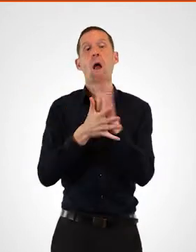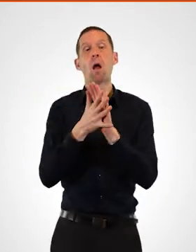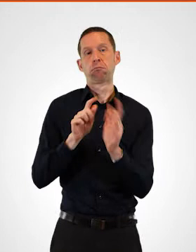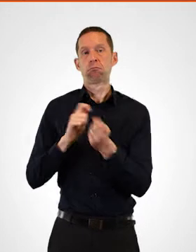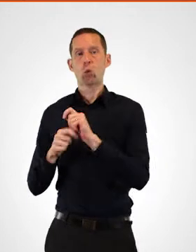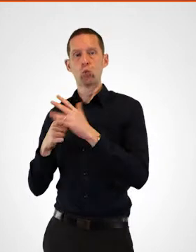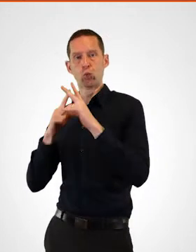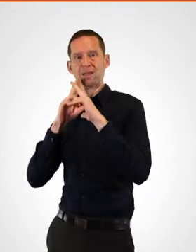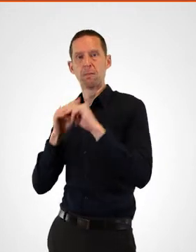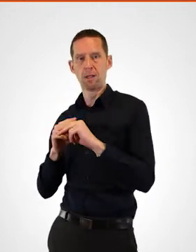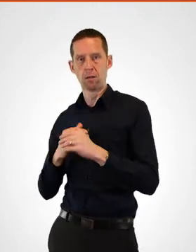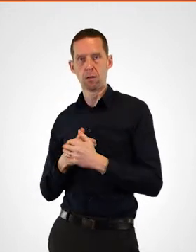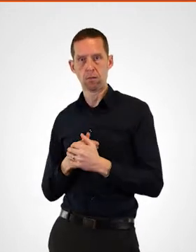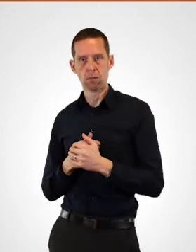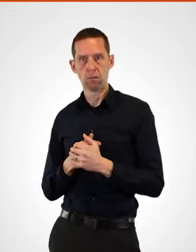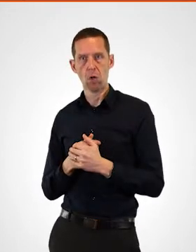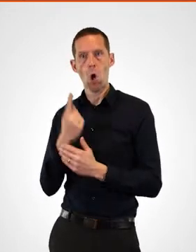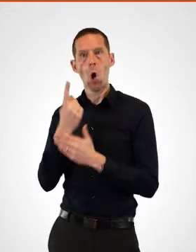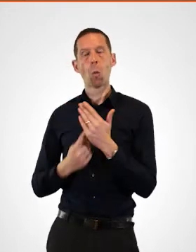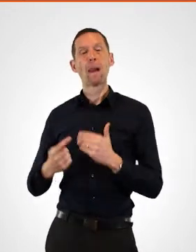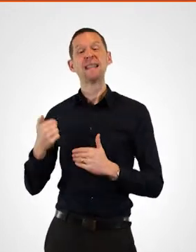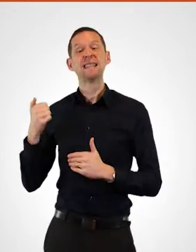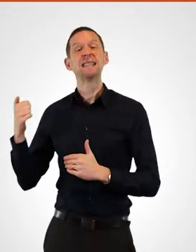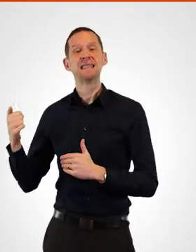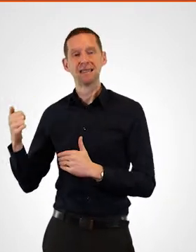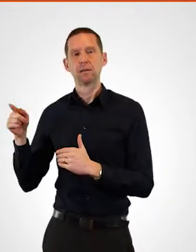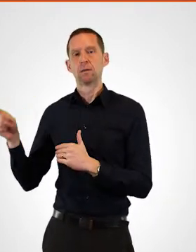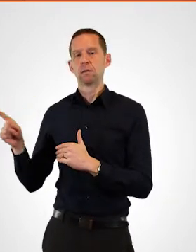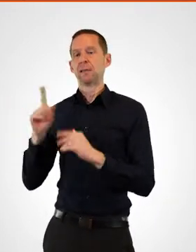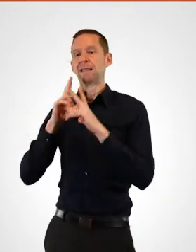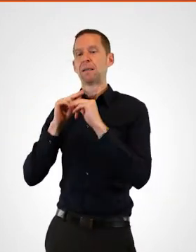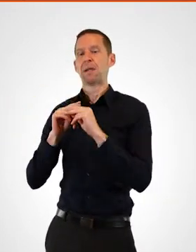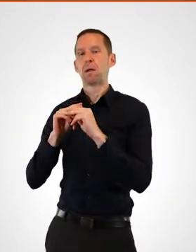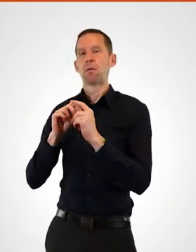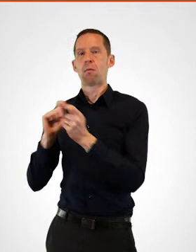and only 6 from speaking to signing.